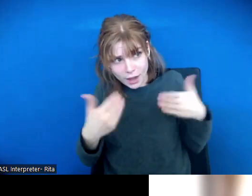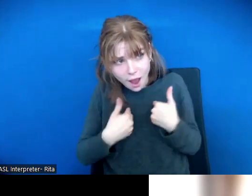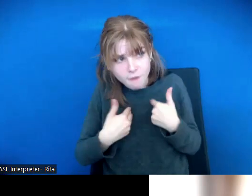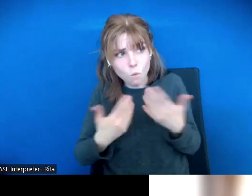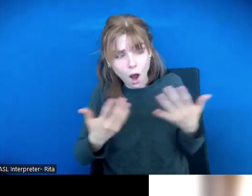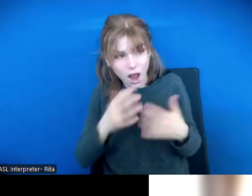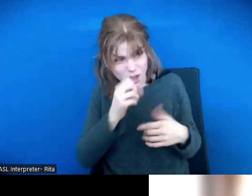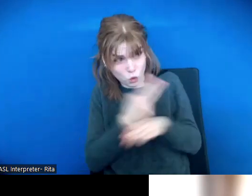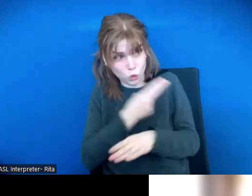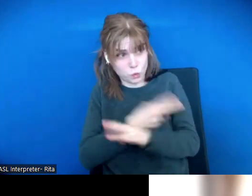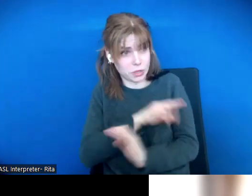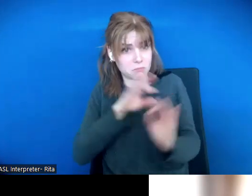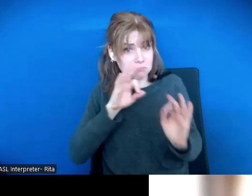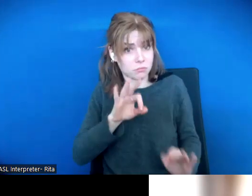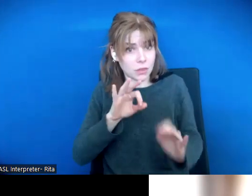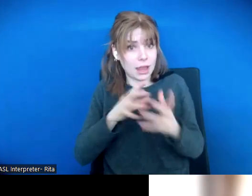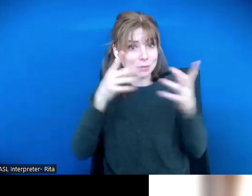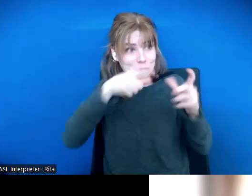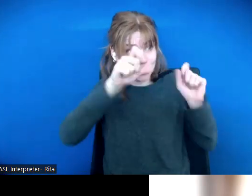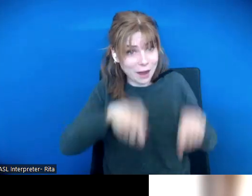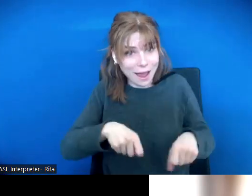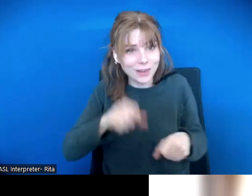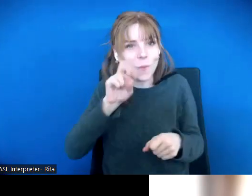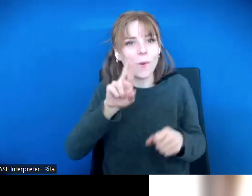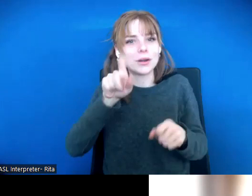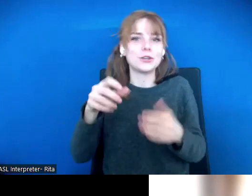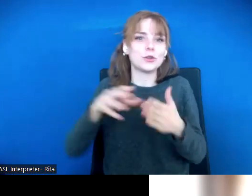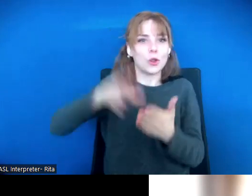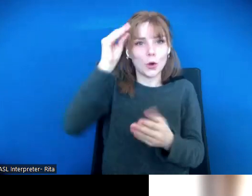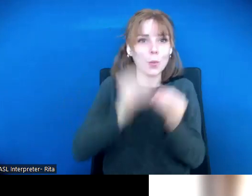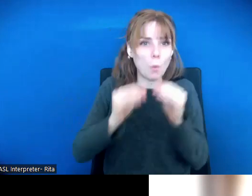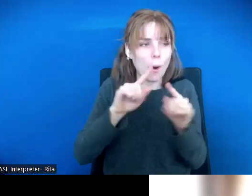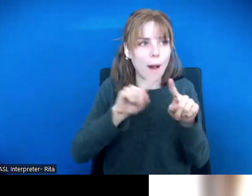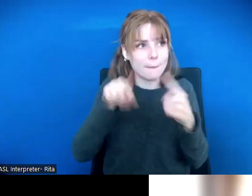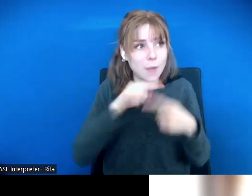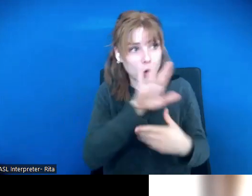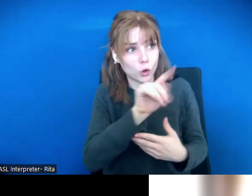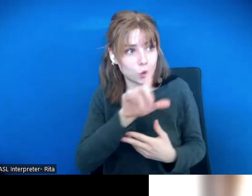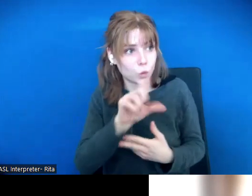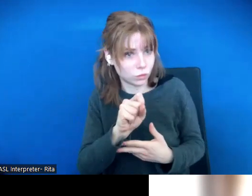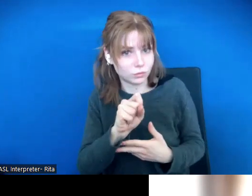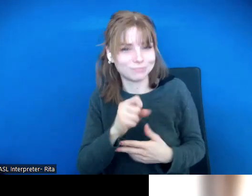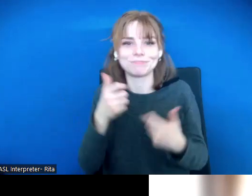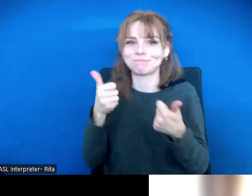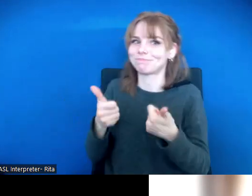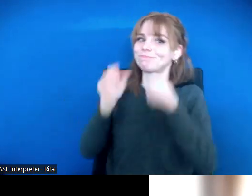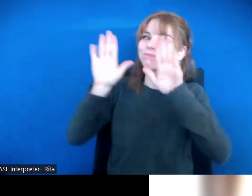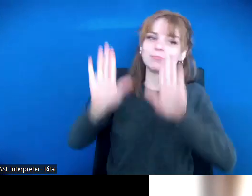you still do well? I will probably ask you about what technology you have and you're familiar with. A lot of times people don't even think about your cell phones. This is one of the most powerful AT desires devices out there and cease so many things we could do with the technology we have. We always try to have conversations with people to learn about what tools do you have currently. And are you utilizing them to their fullest possibility.